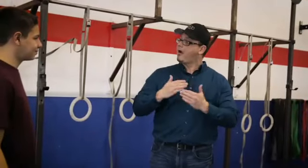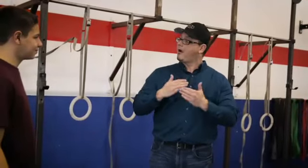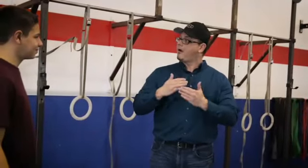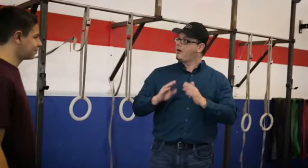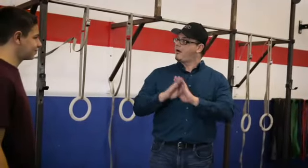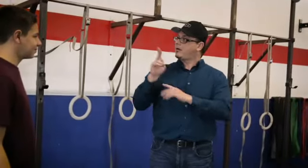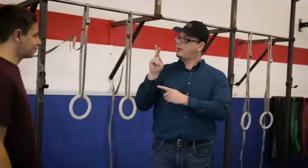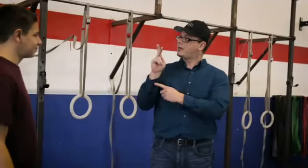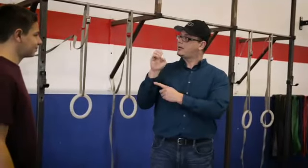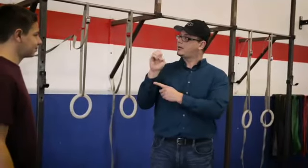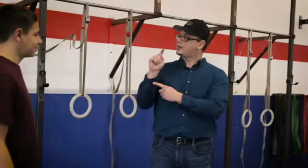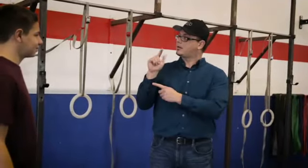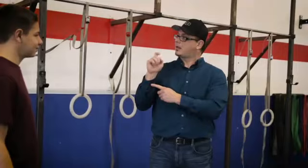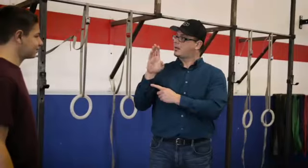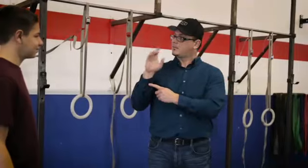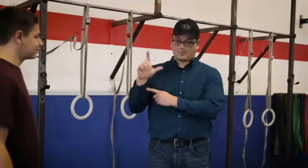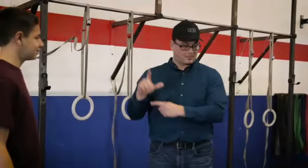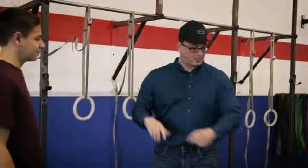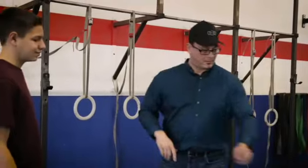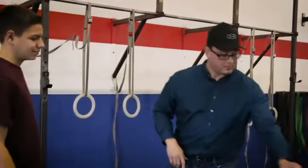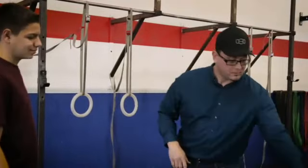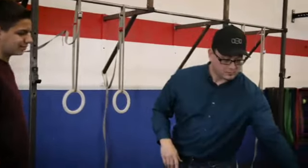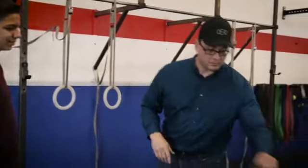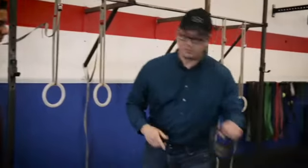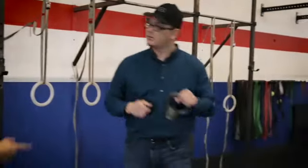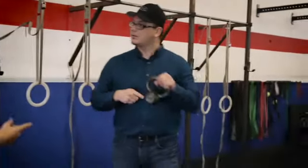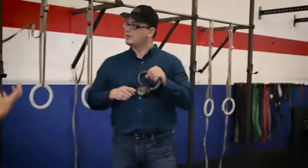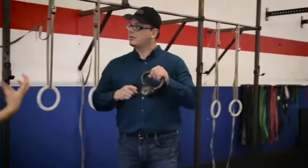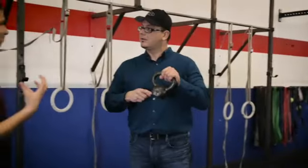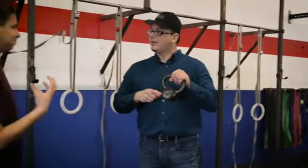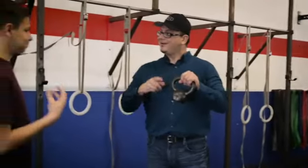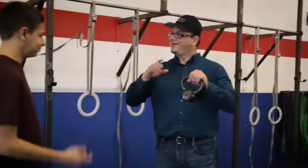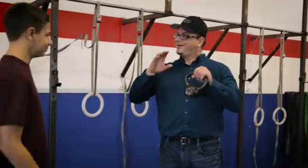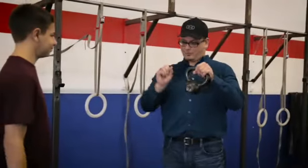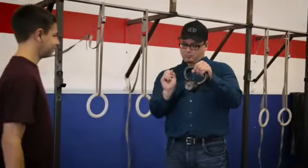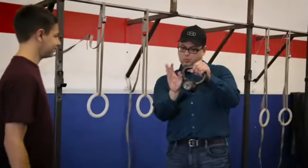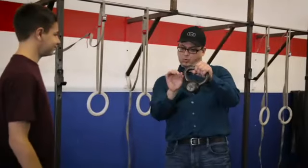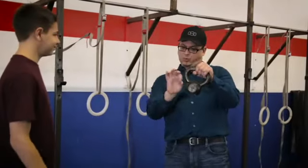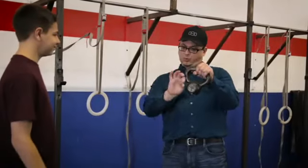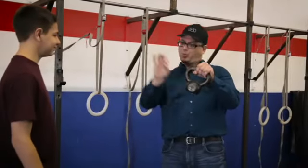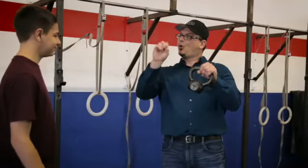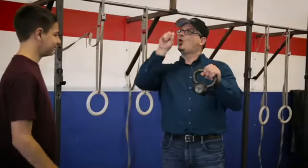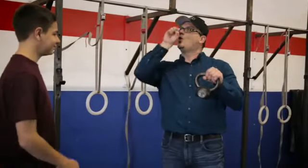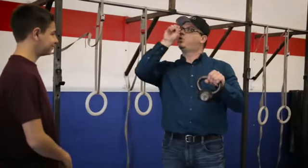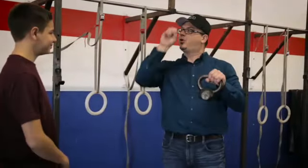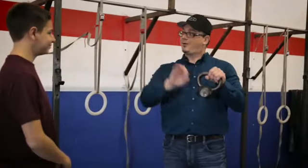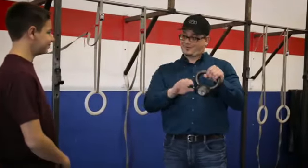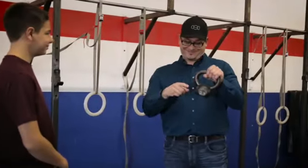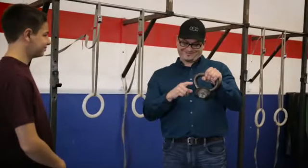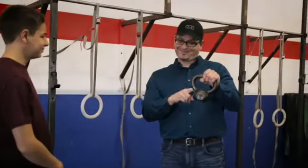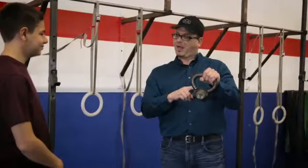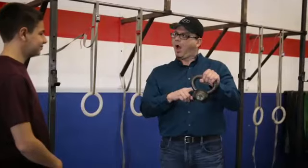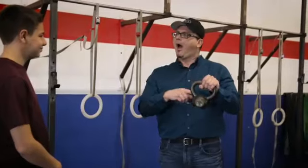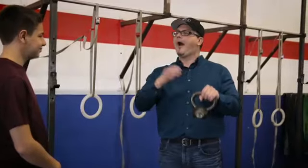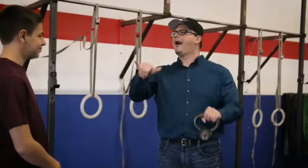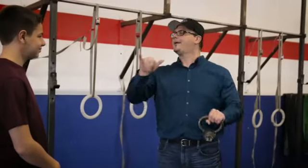Later, the kettlebell was developed. This looks like a kettle, the kind that releases steam.